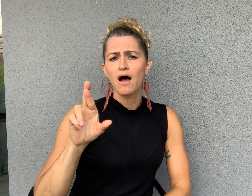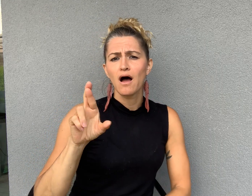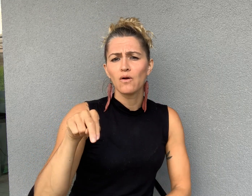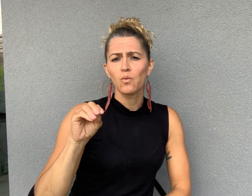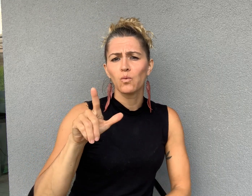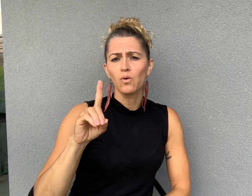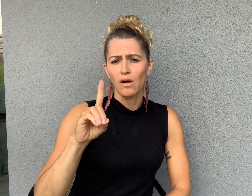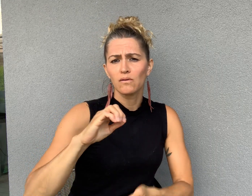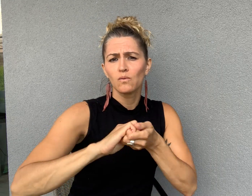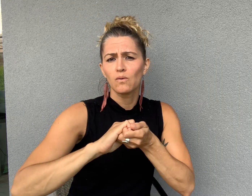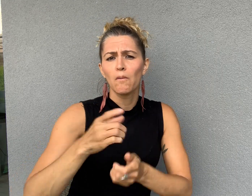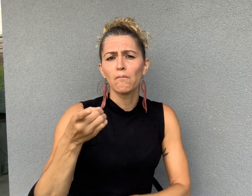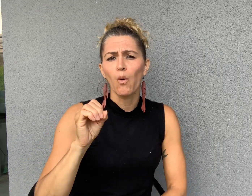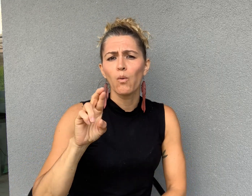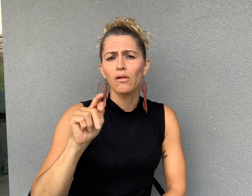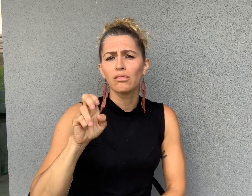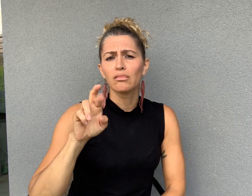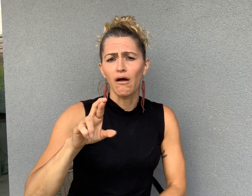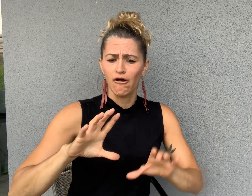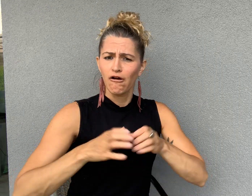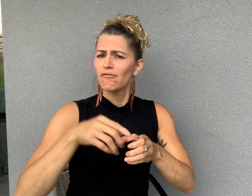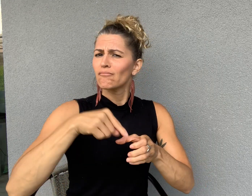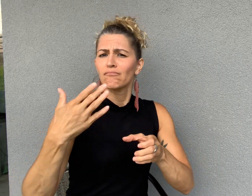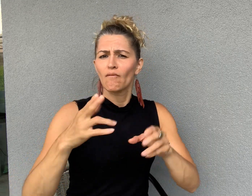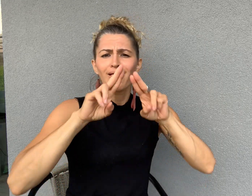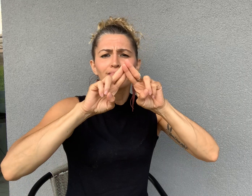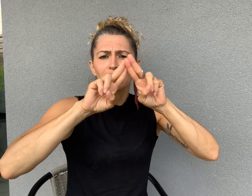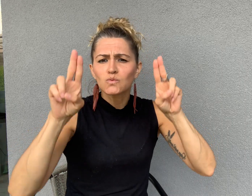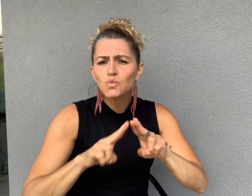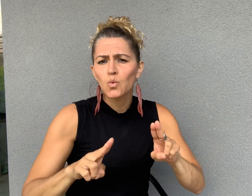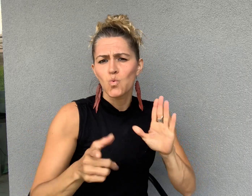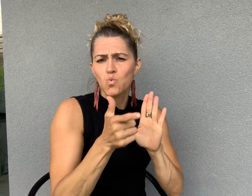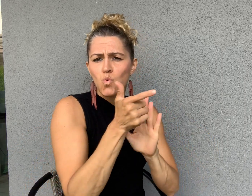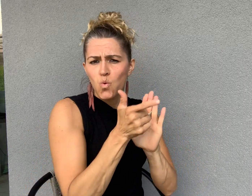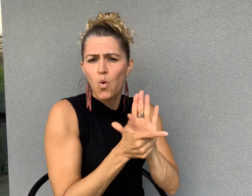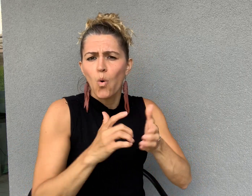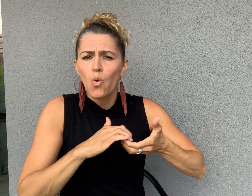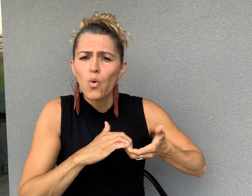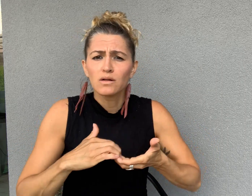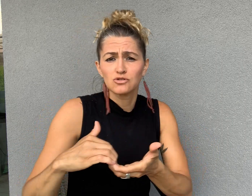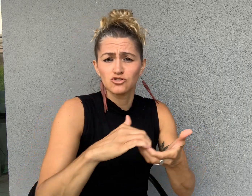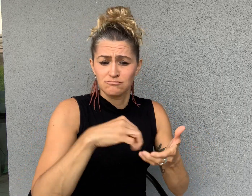an international law organization